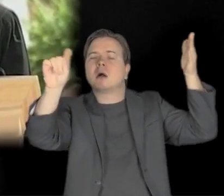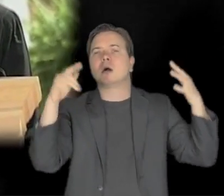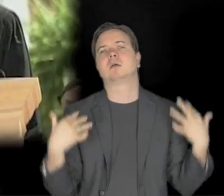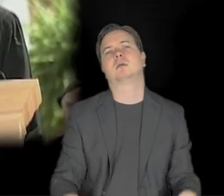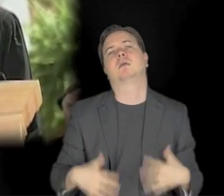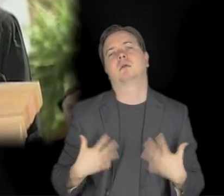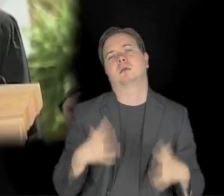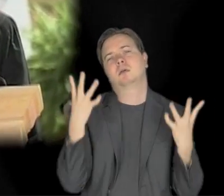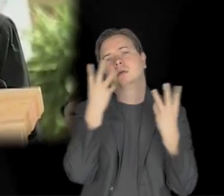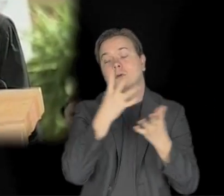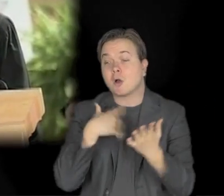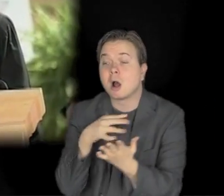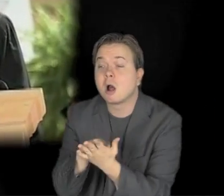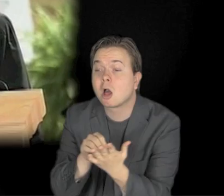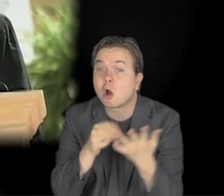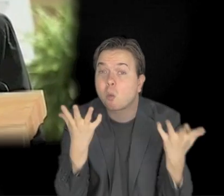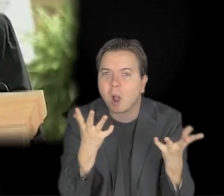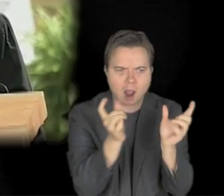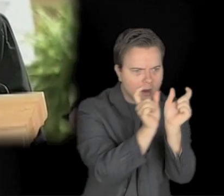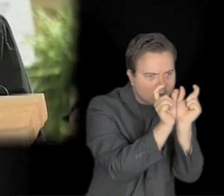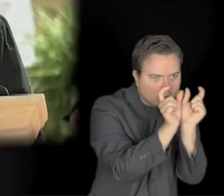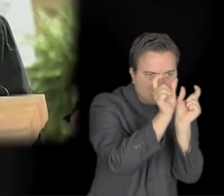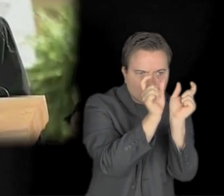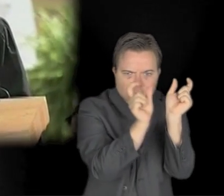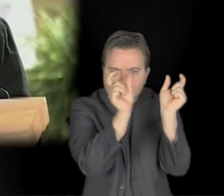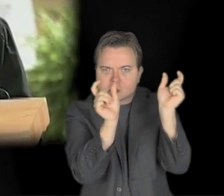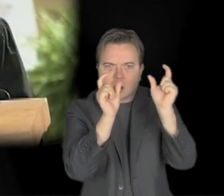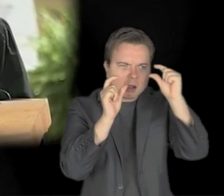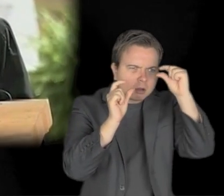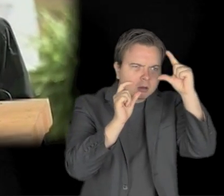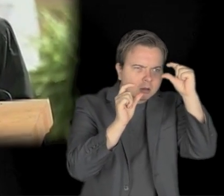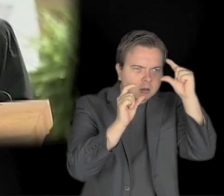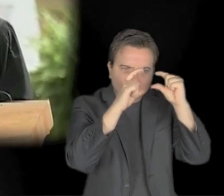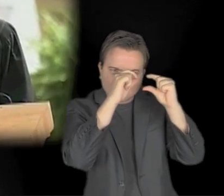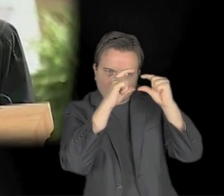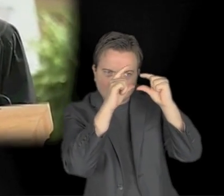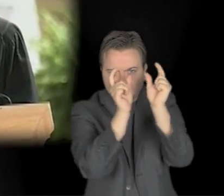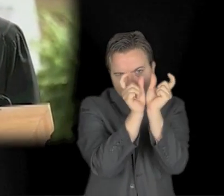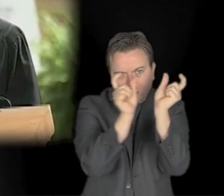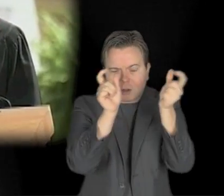different letter combinations, about what makes great typography great.